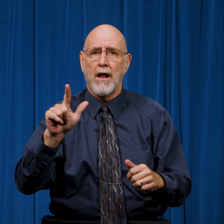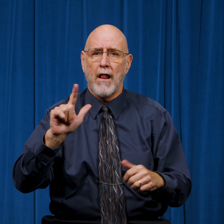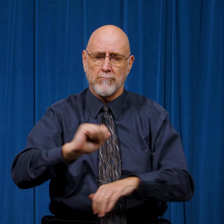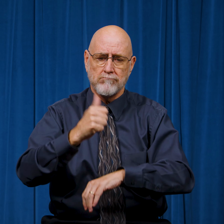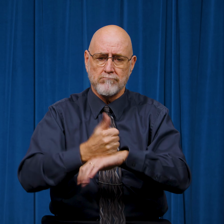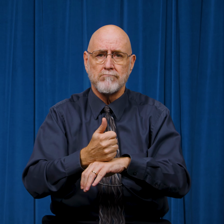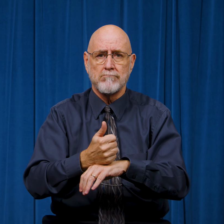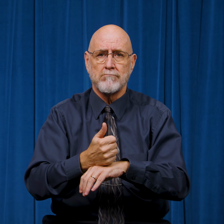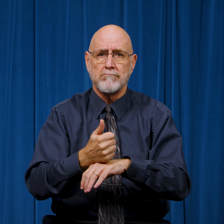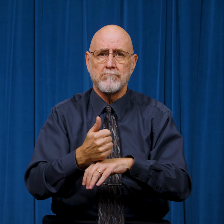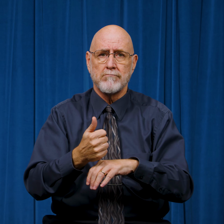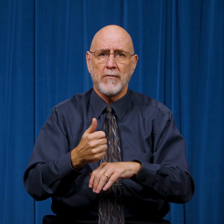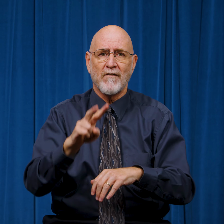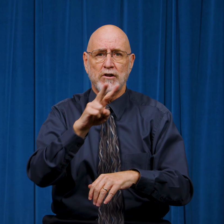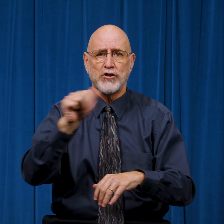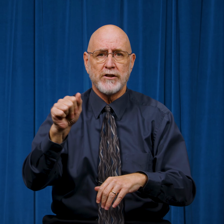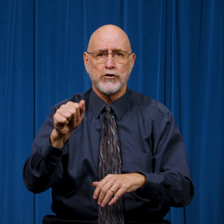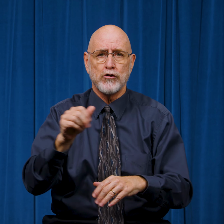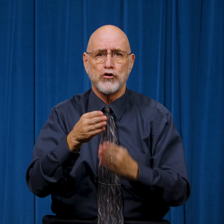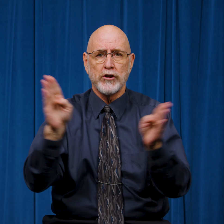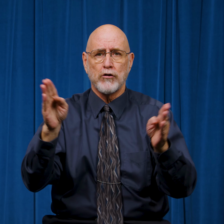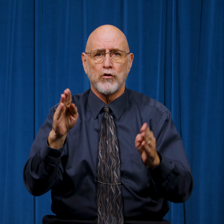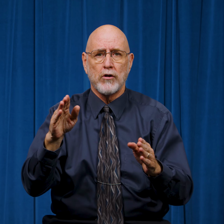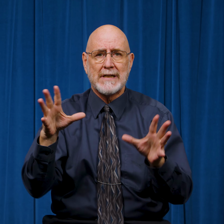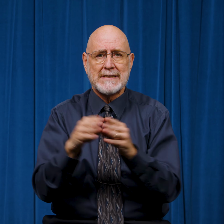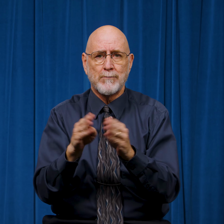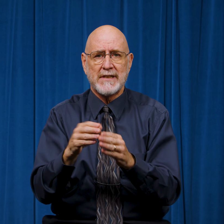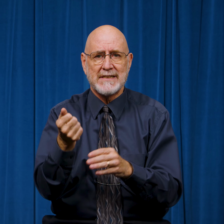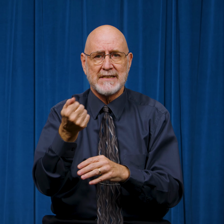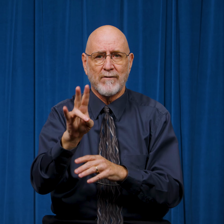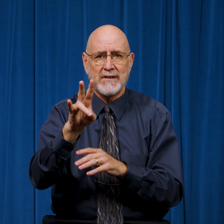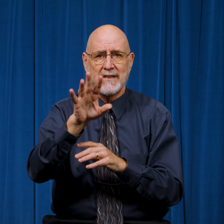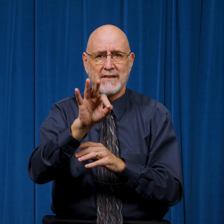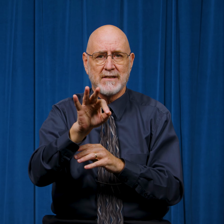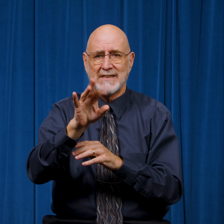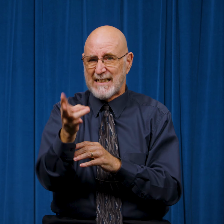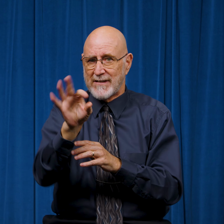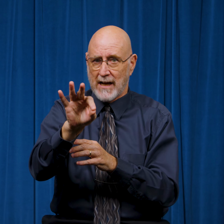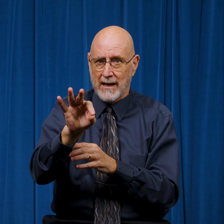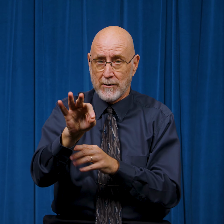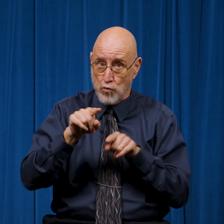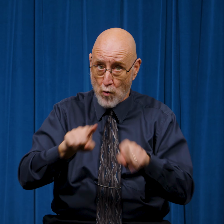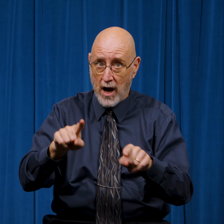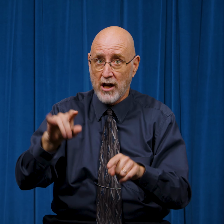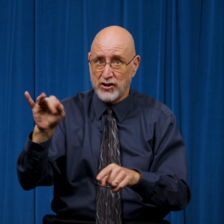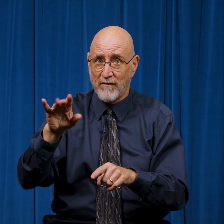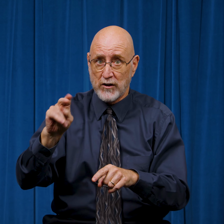introduced to the Virginia General Assembly in 1779 while Jefferson was the governor: